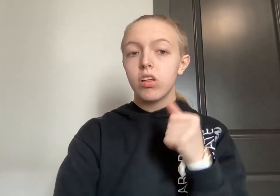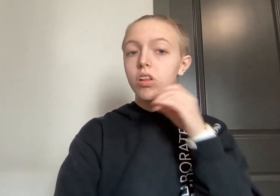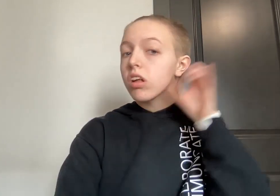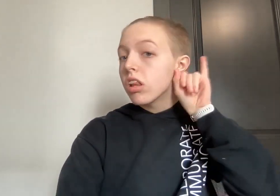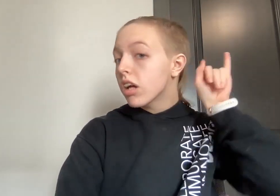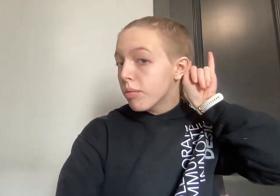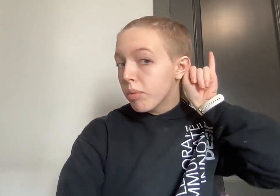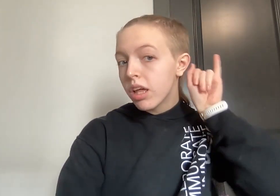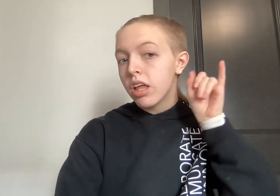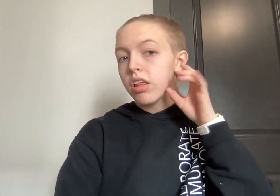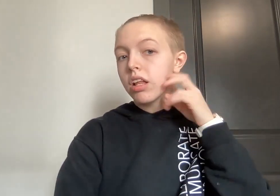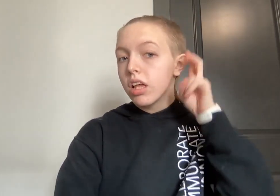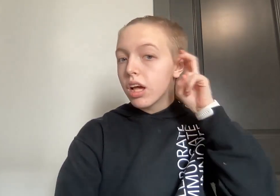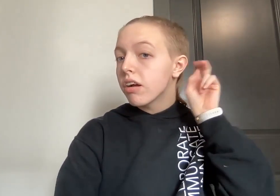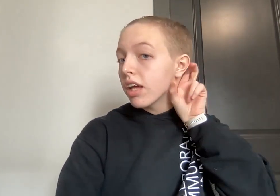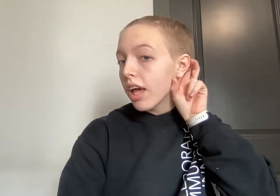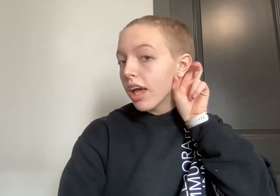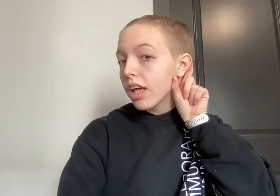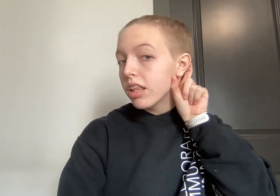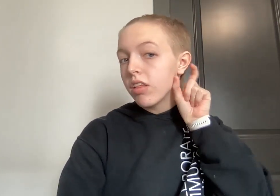Cochlear implants in hearing aids